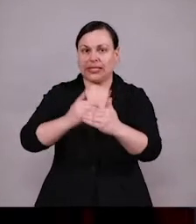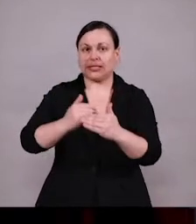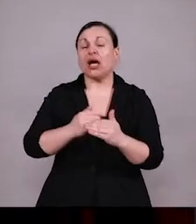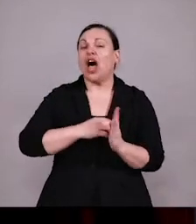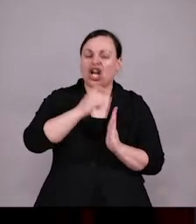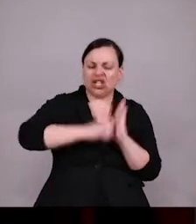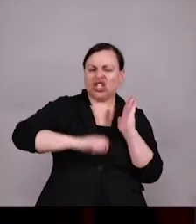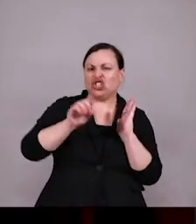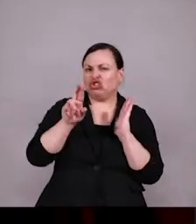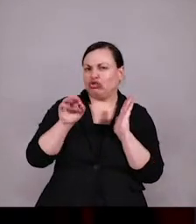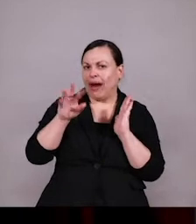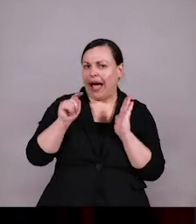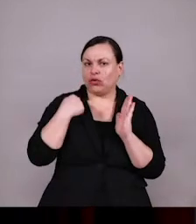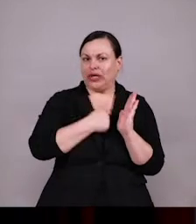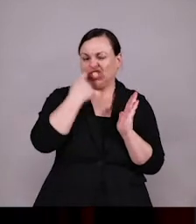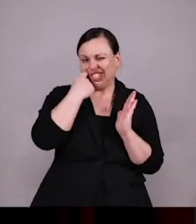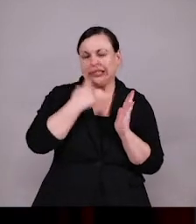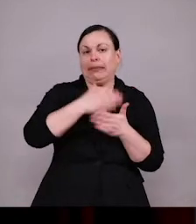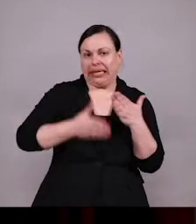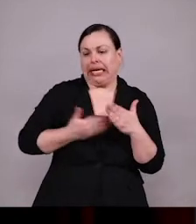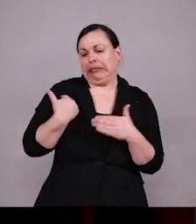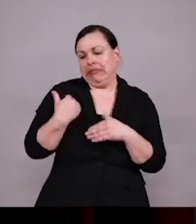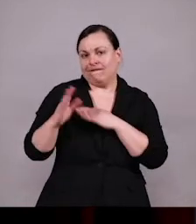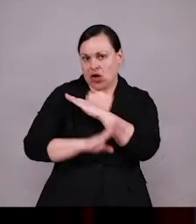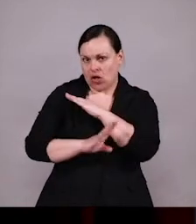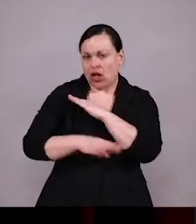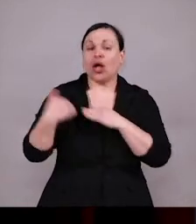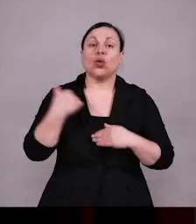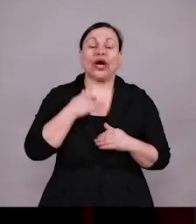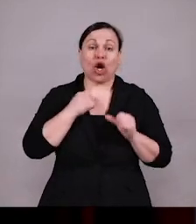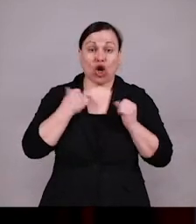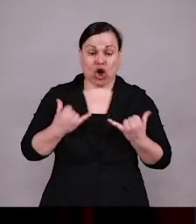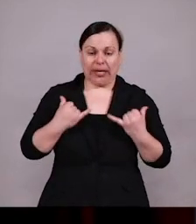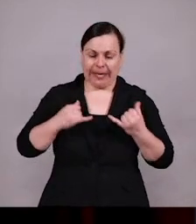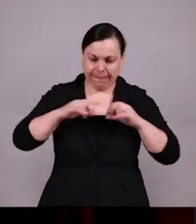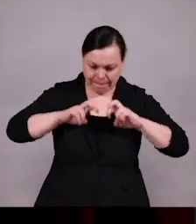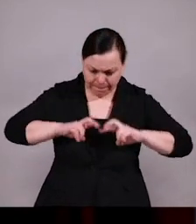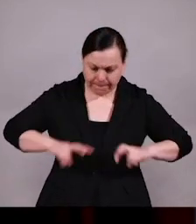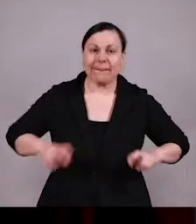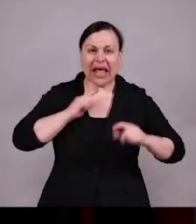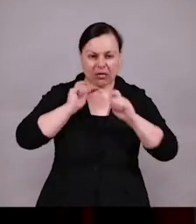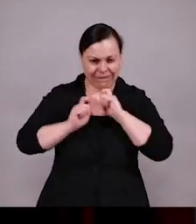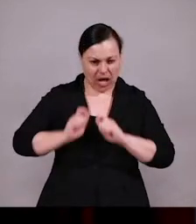A draft document was completed this past fall and is currently being vetted and refined.